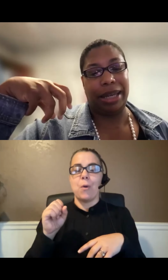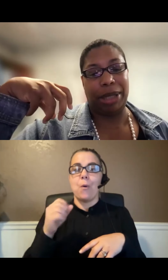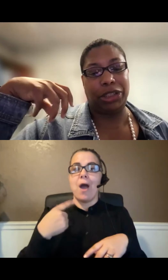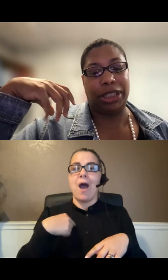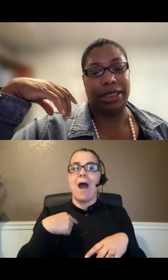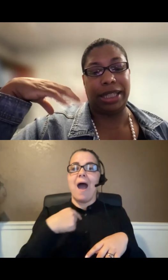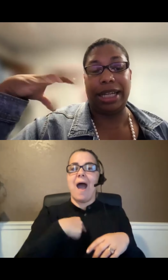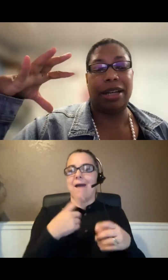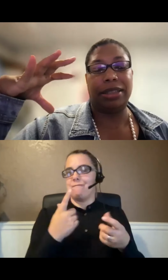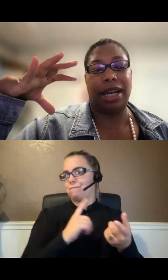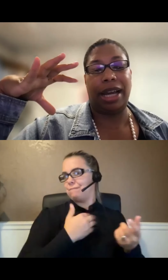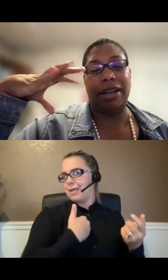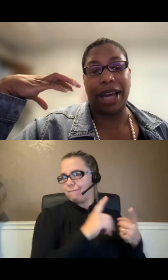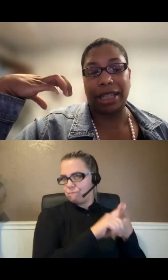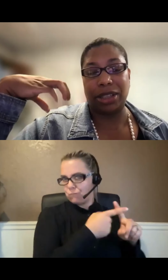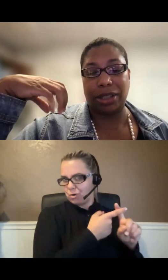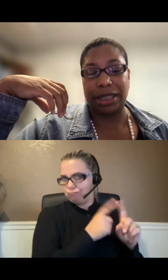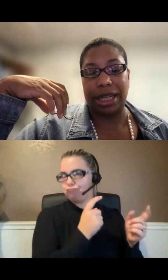The image is a neon sign of XR city.